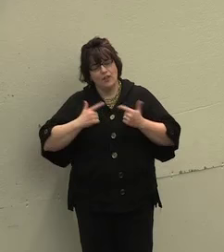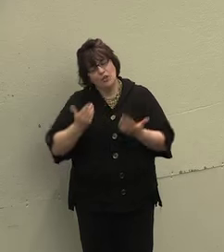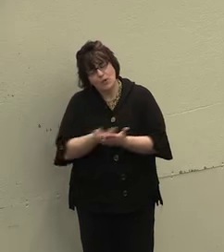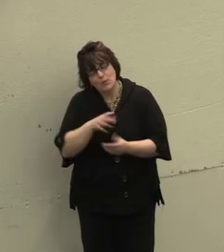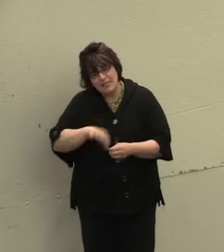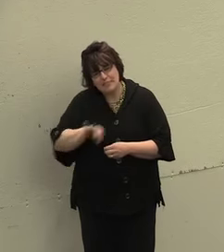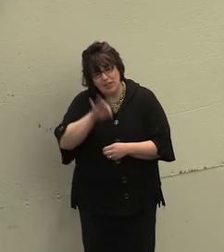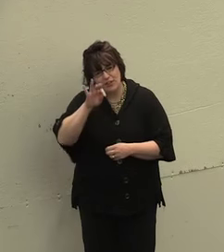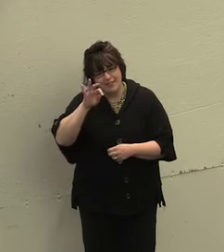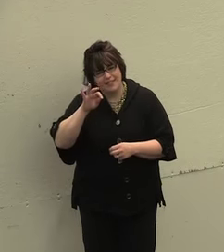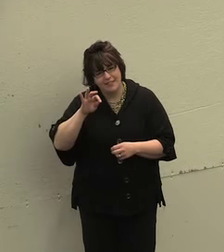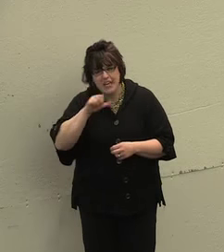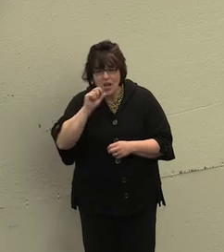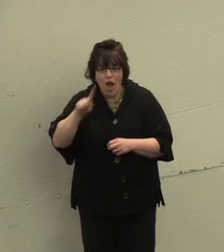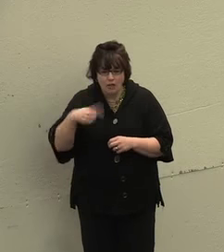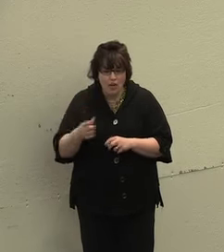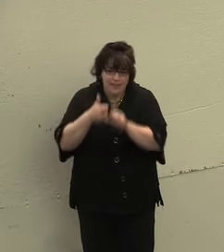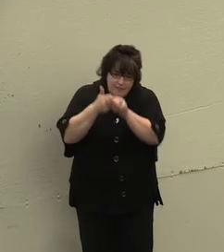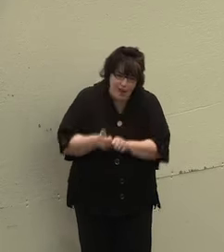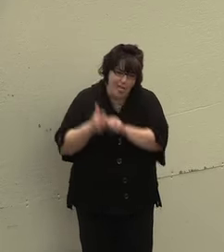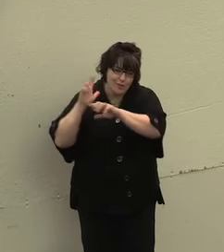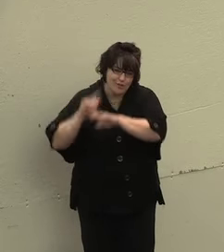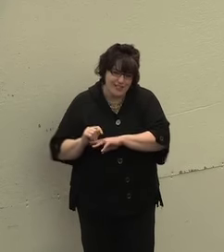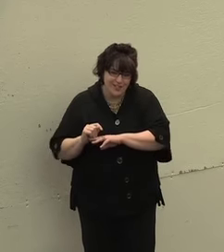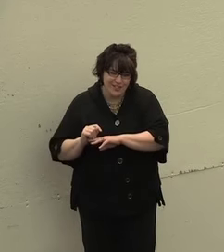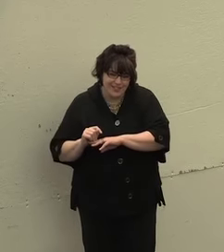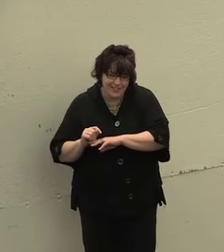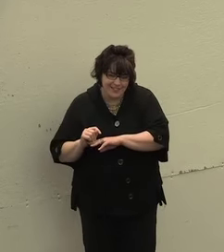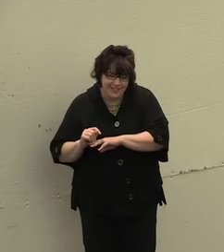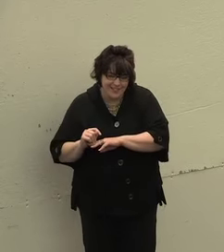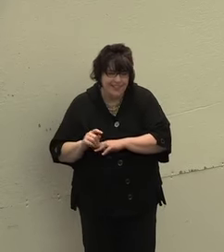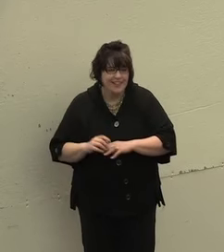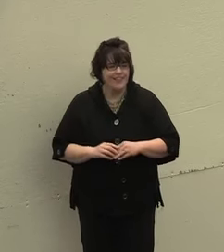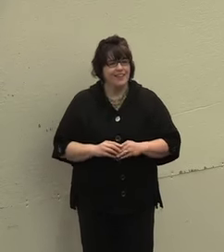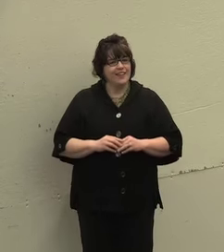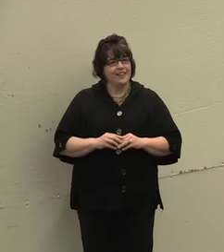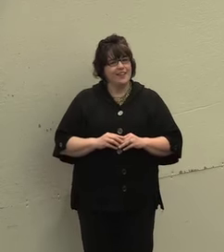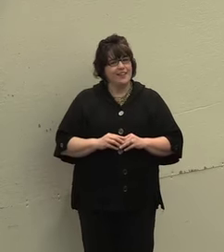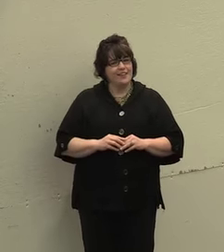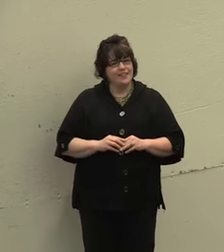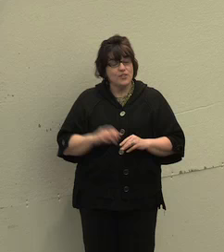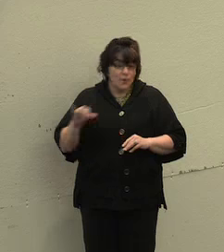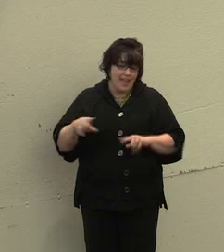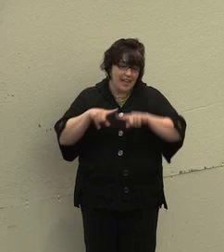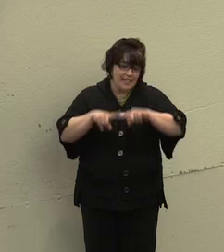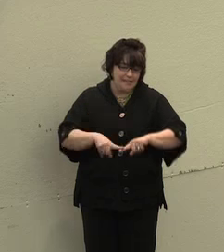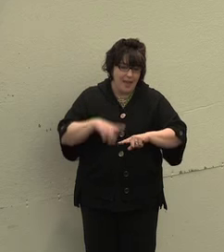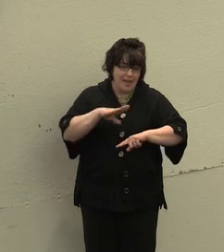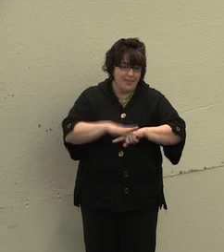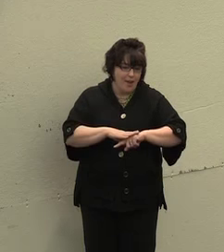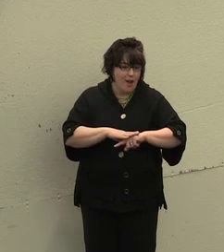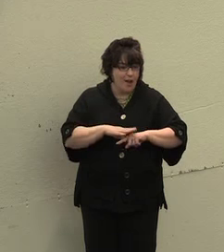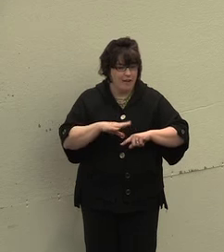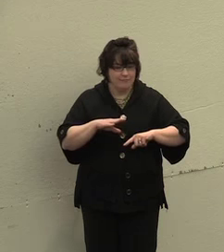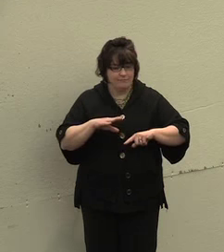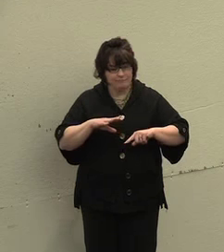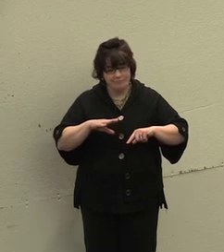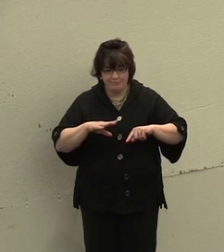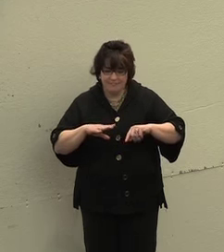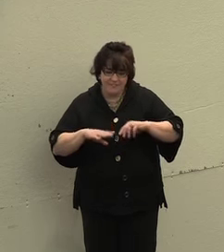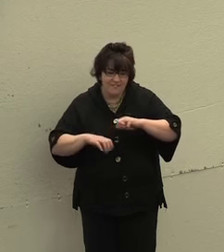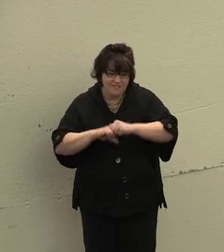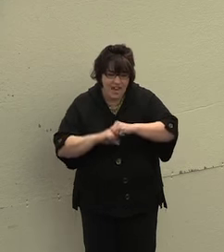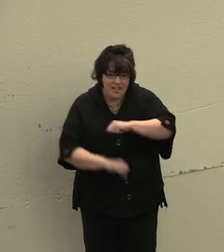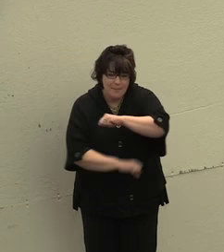So if it is depending on such kind of a fundamental attitude